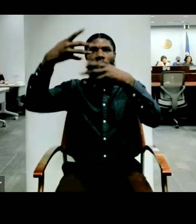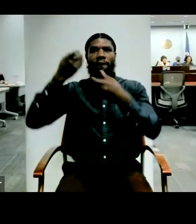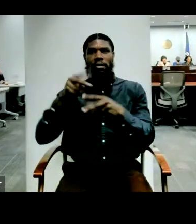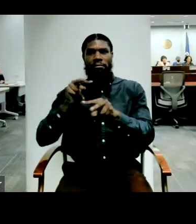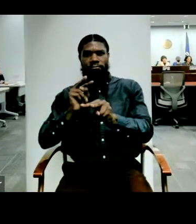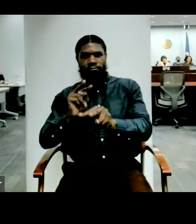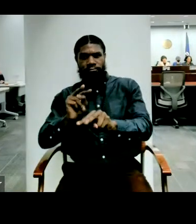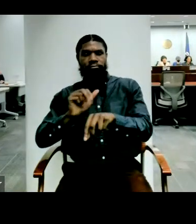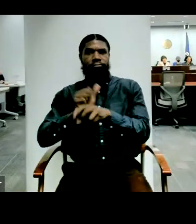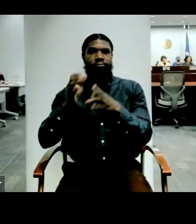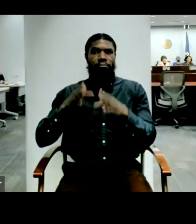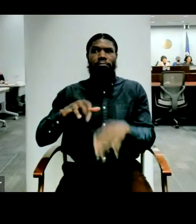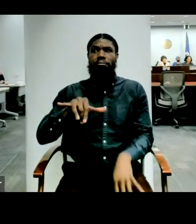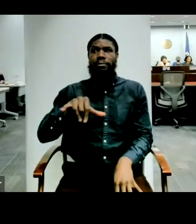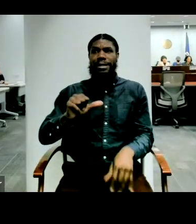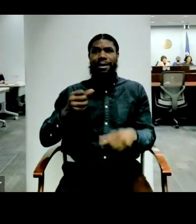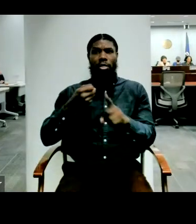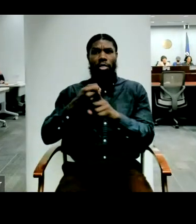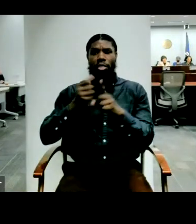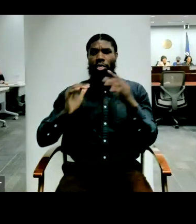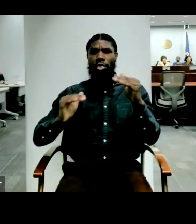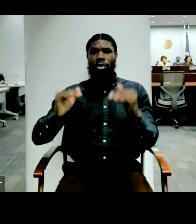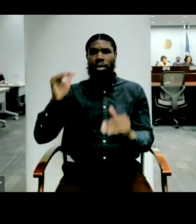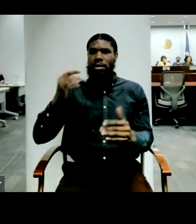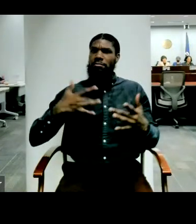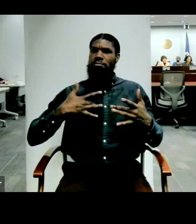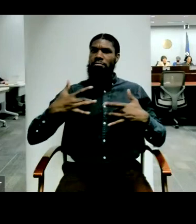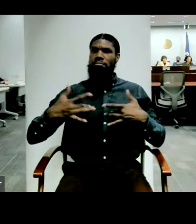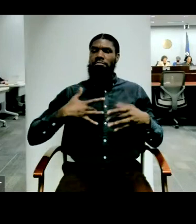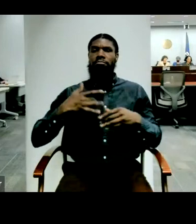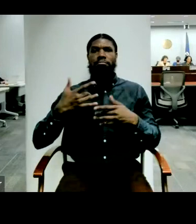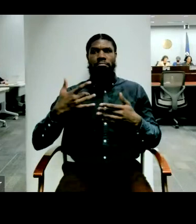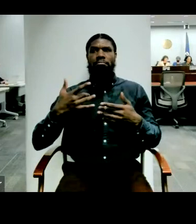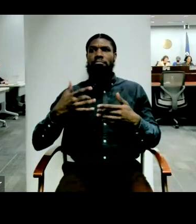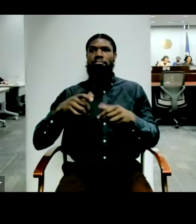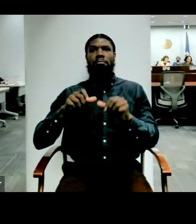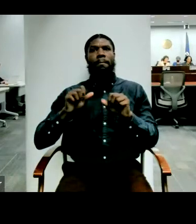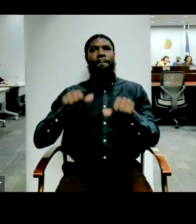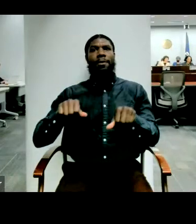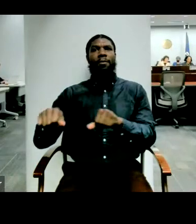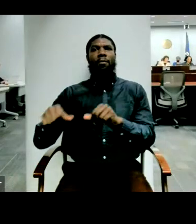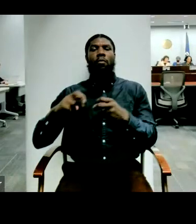That creation disparity, that concerns me. I think companies need to be IRWA. That can be a problem and you need to be paying attention to this,